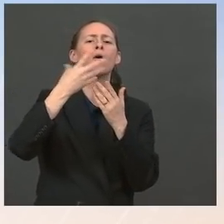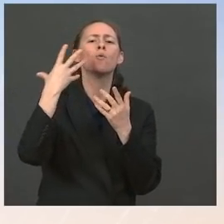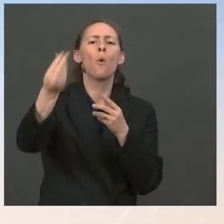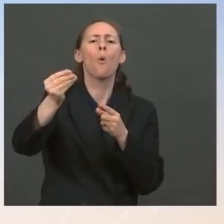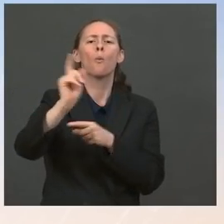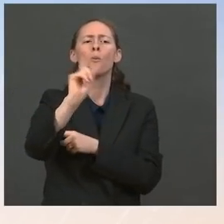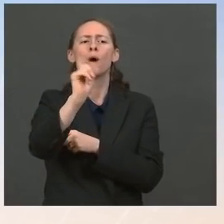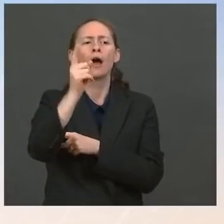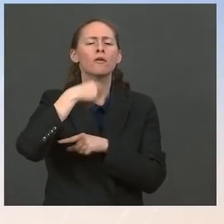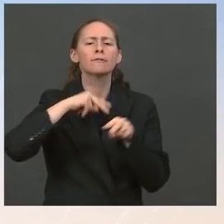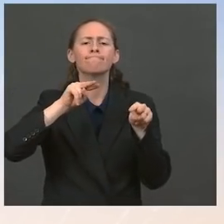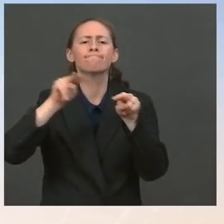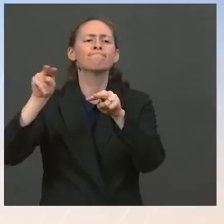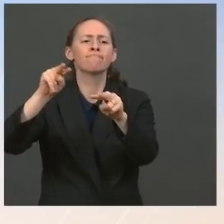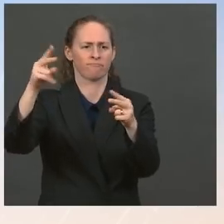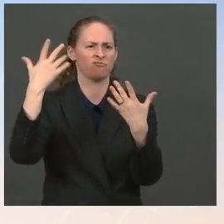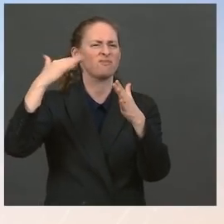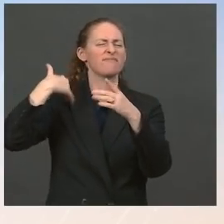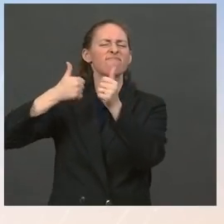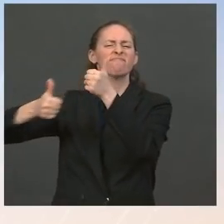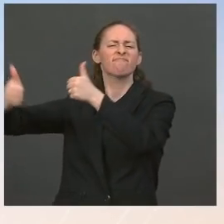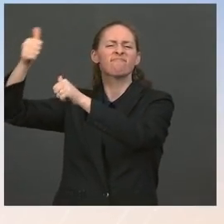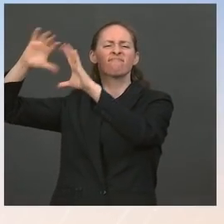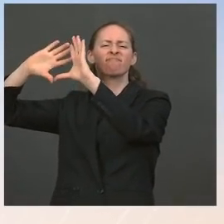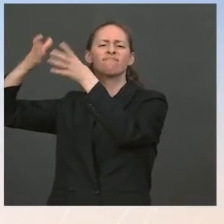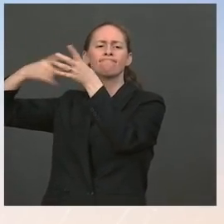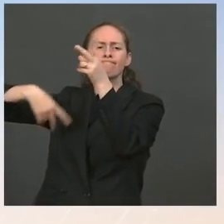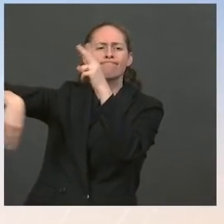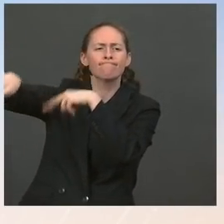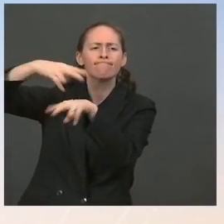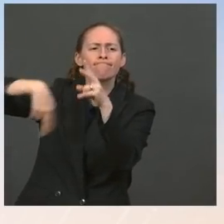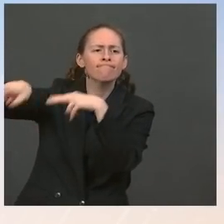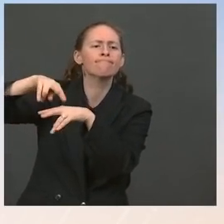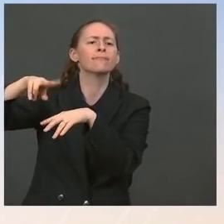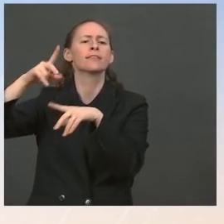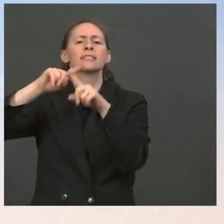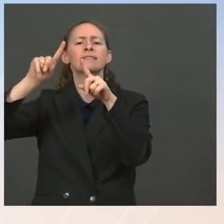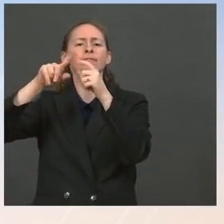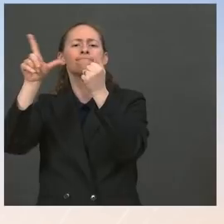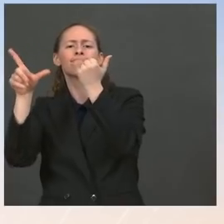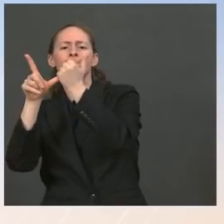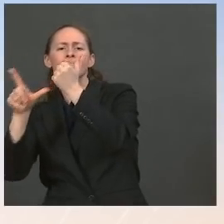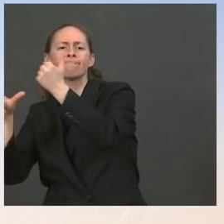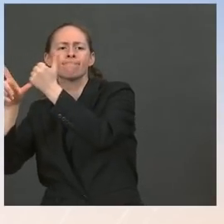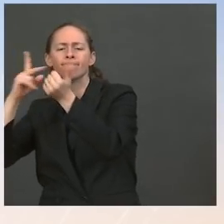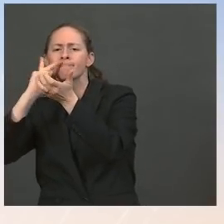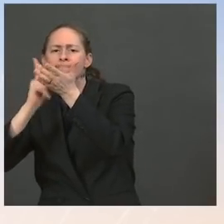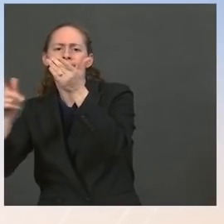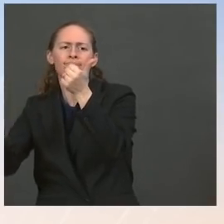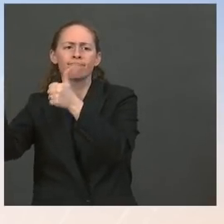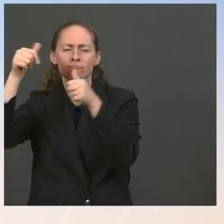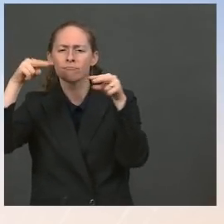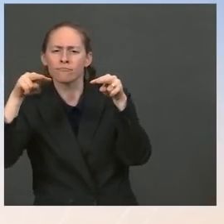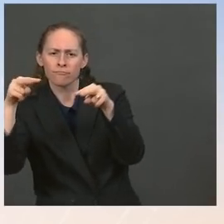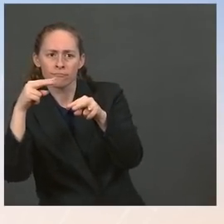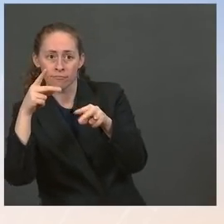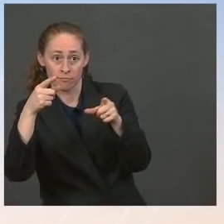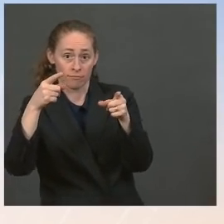with the Deputy Secretary and Undersecretary, as well as myself, paying close attention to how we can make sure we have all of the right controls,